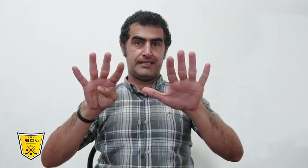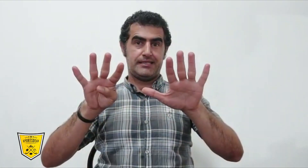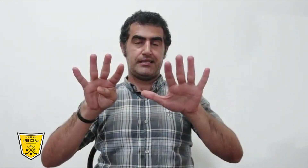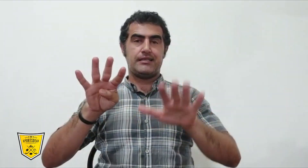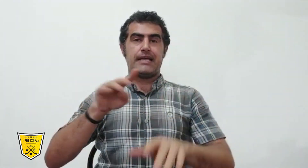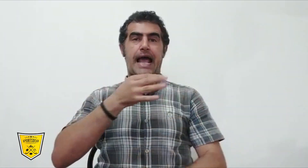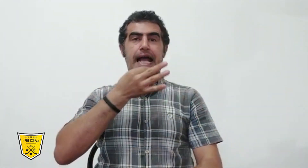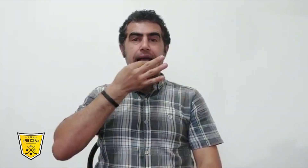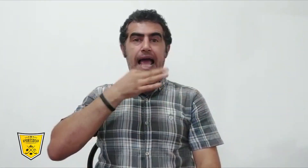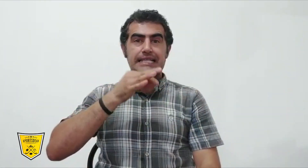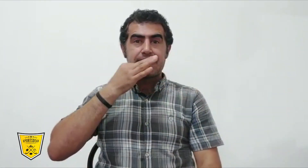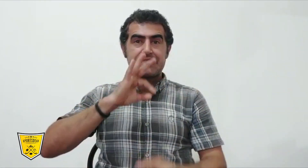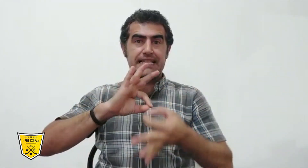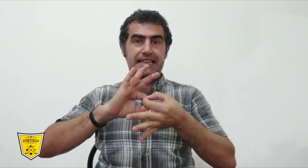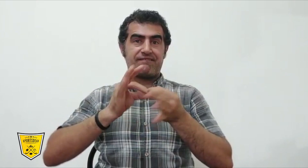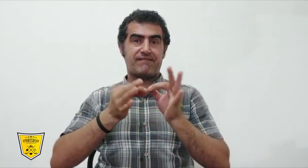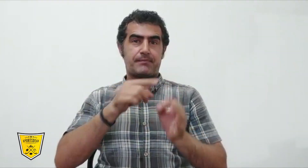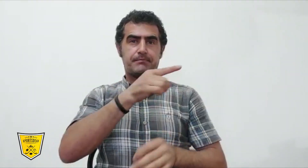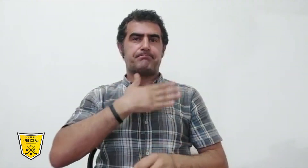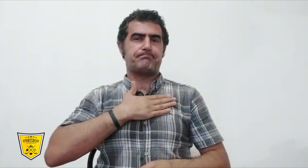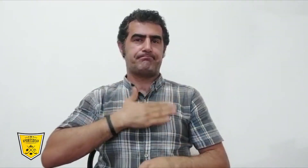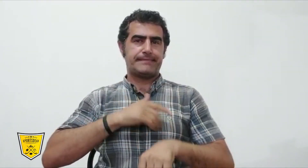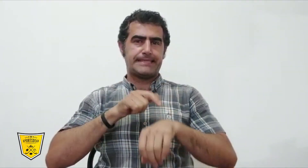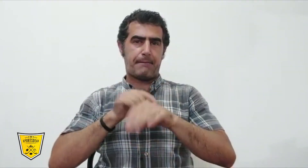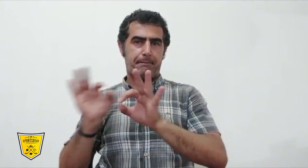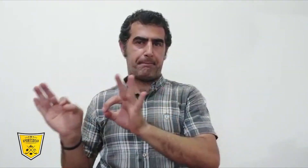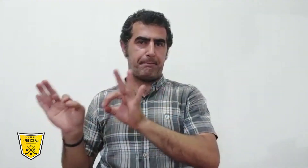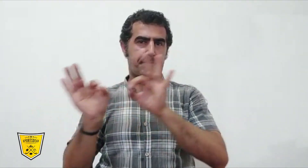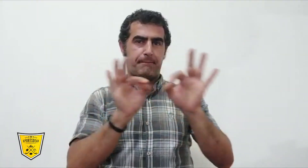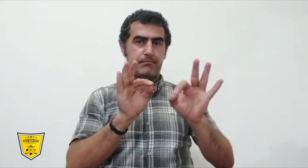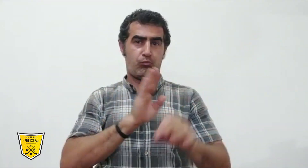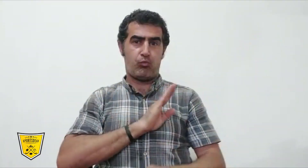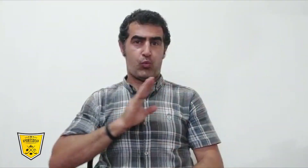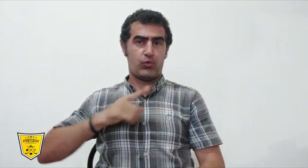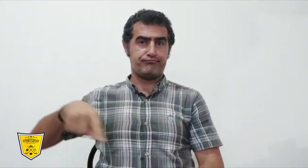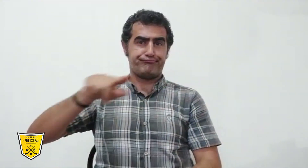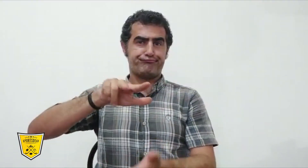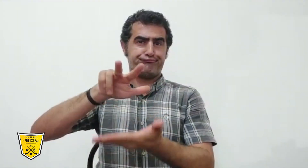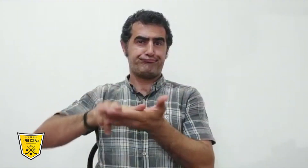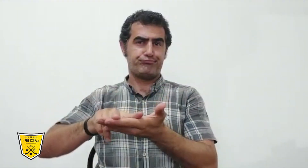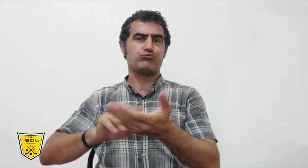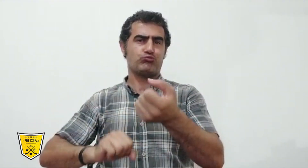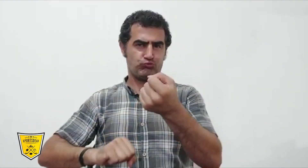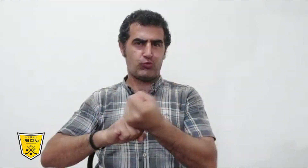the ICSD Executive Board officially supported the Caxias do Sul bidding application for the right